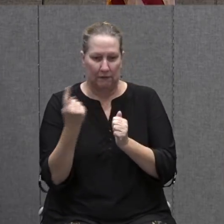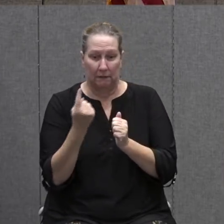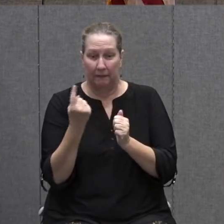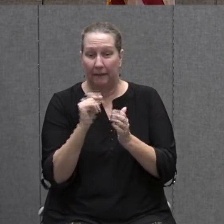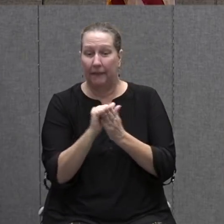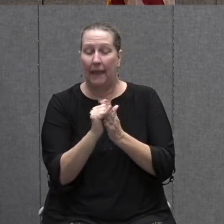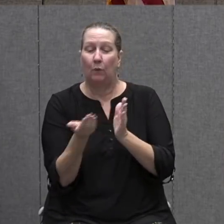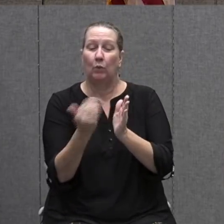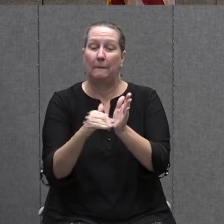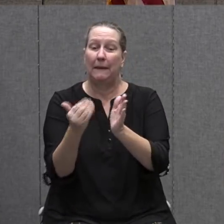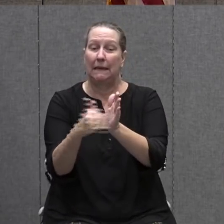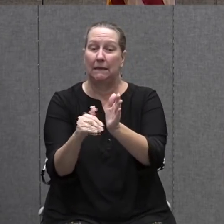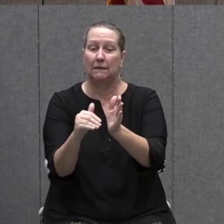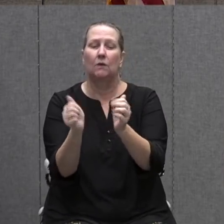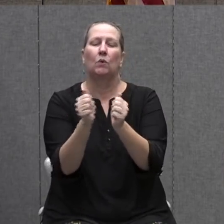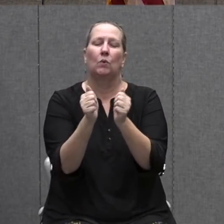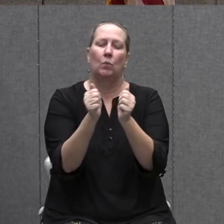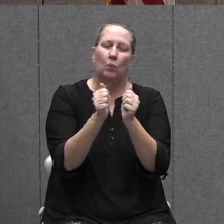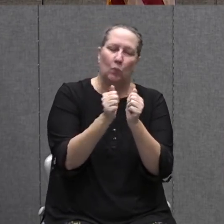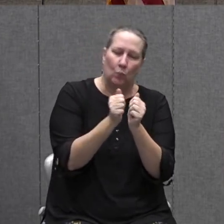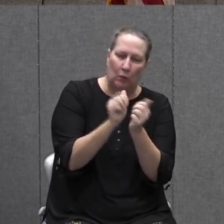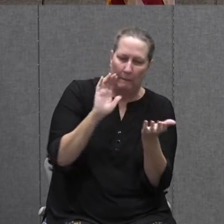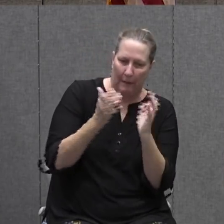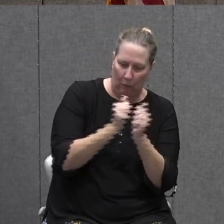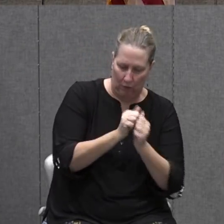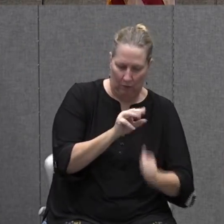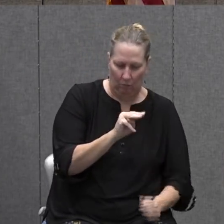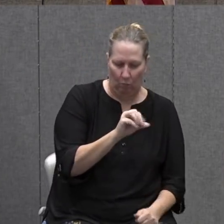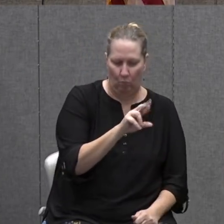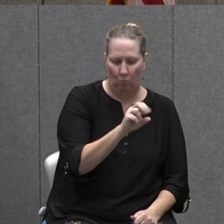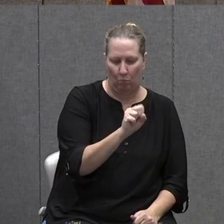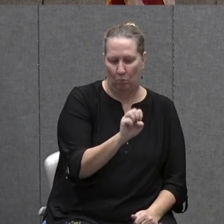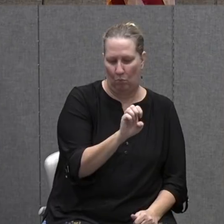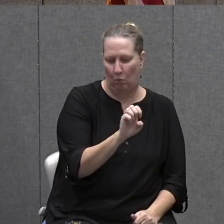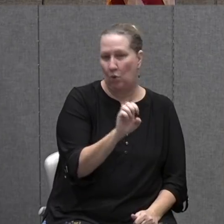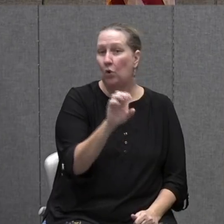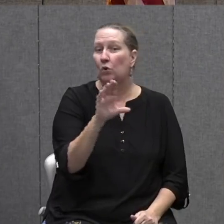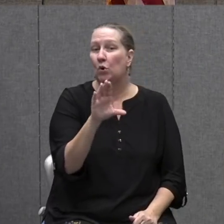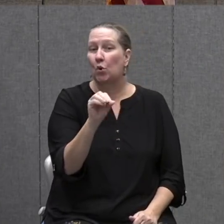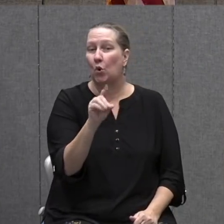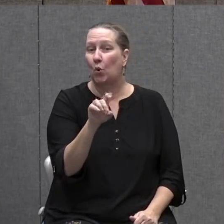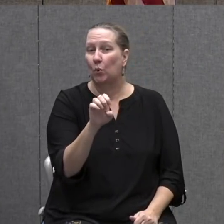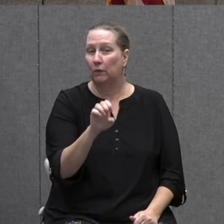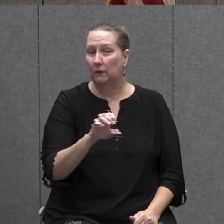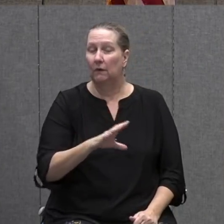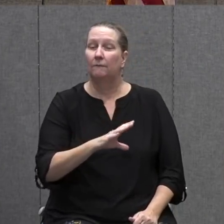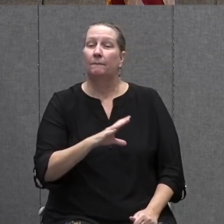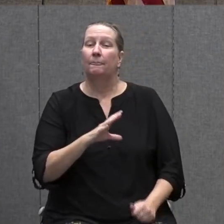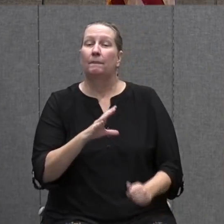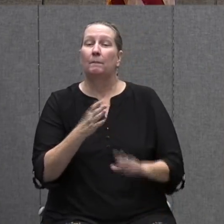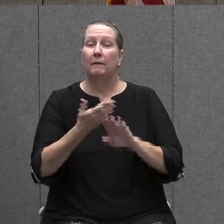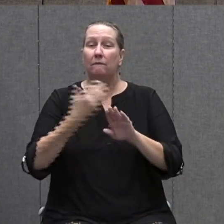So before Morse code was invented people either had to memorize a message